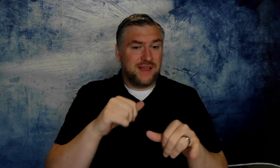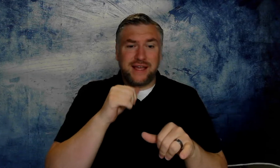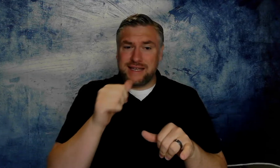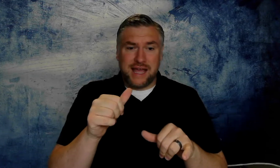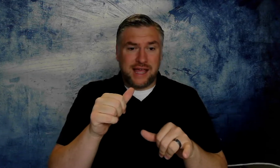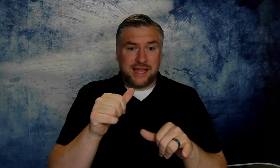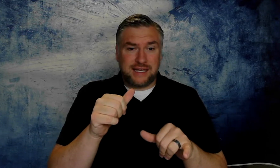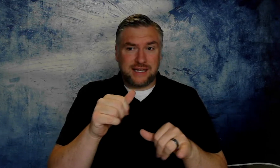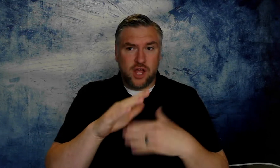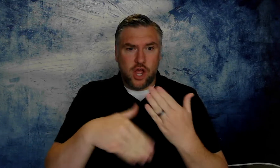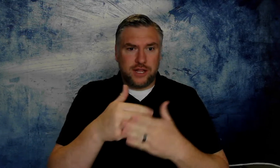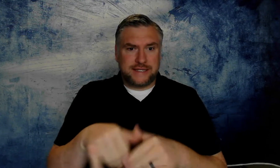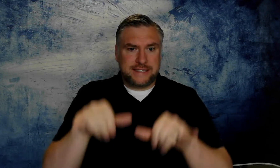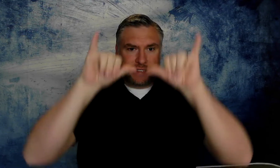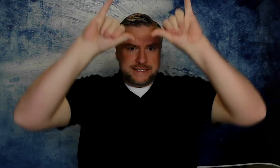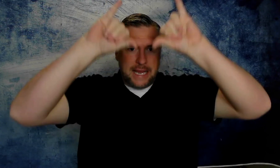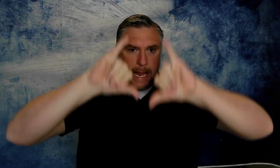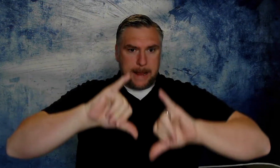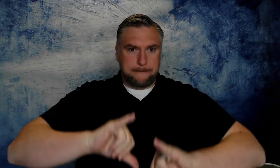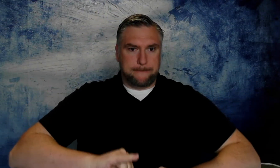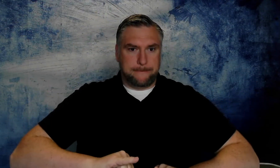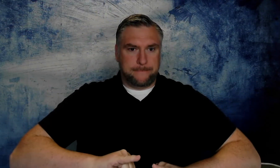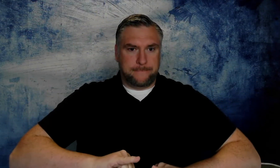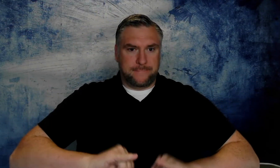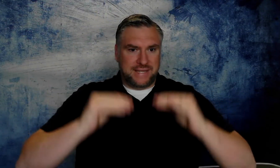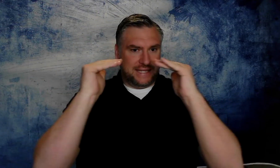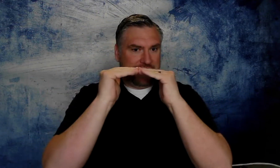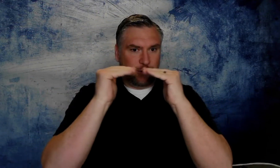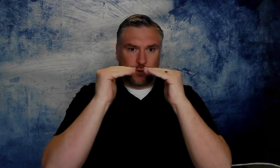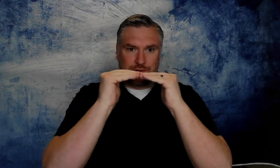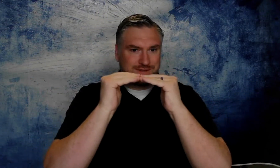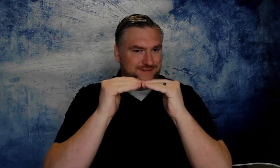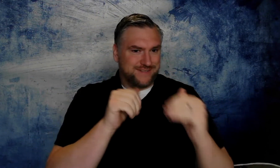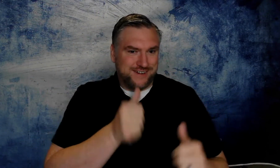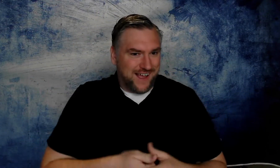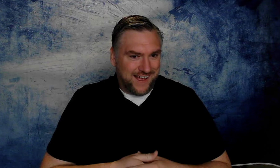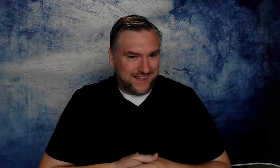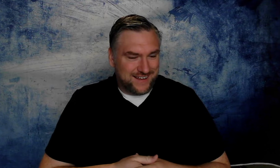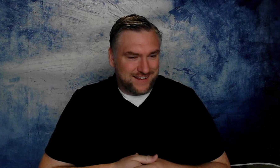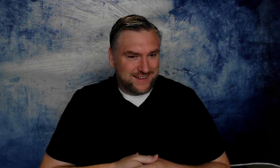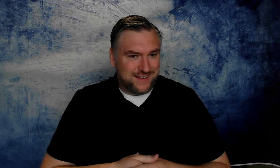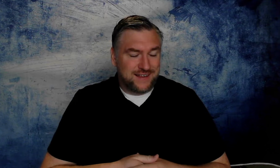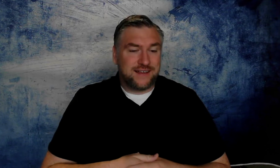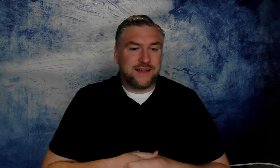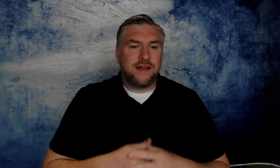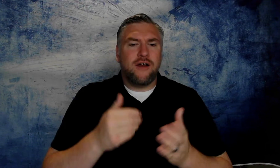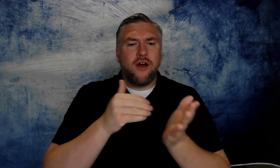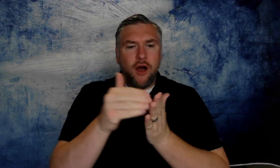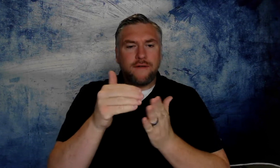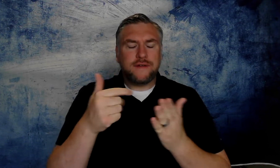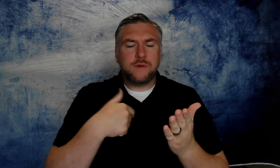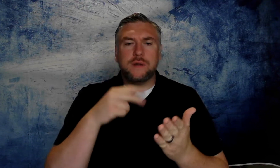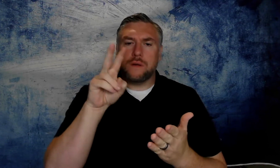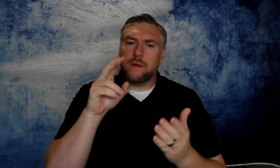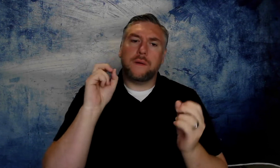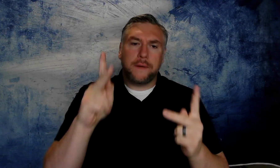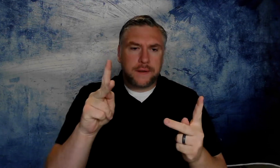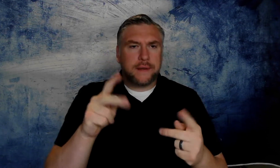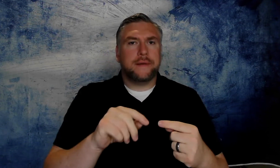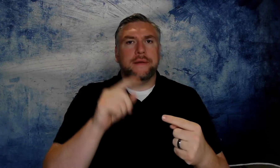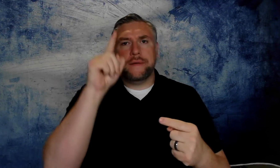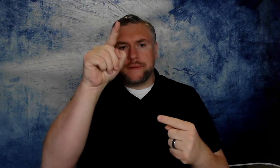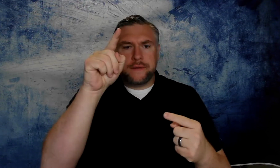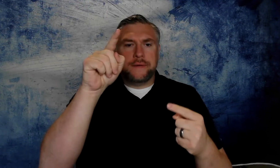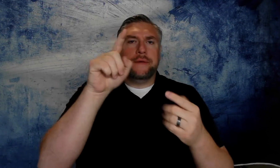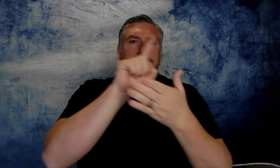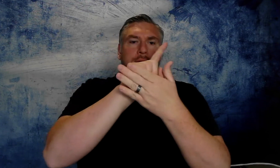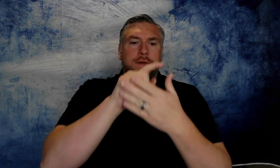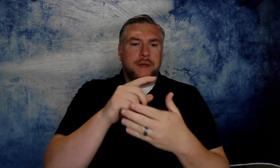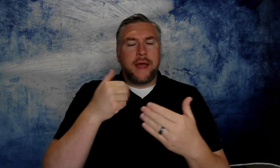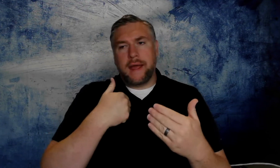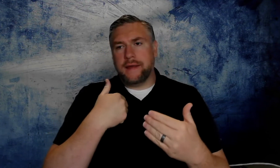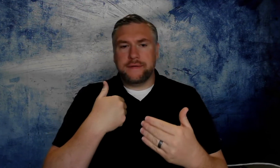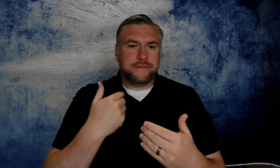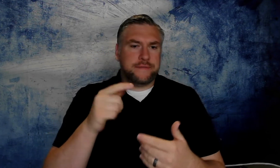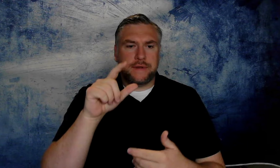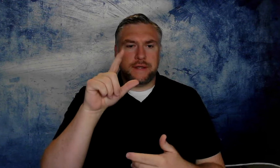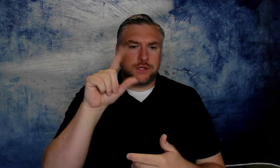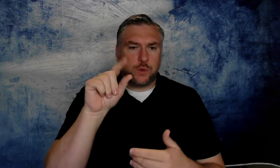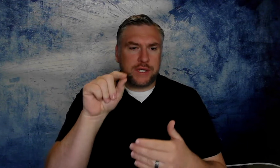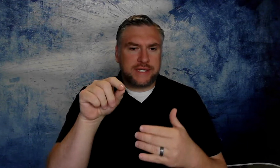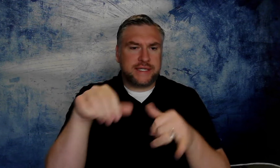standards is they're not all the same; they're not all equal. Often we look and go, “okay we have